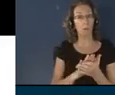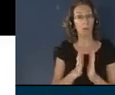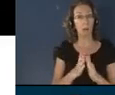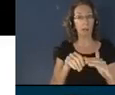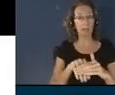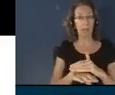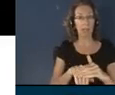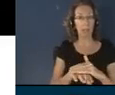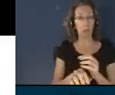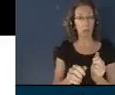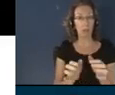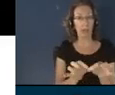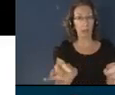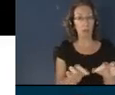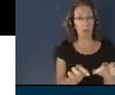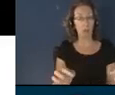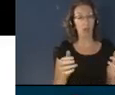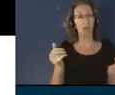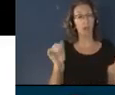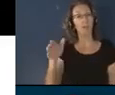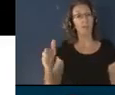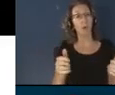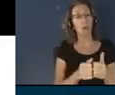And today we're going to be concentrating on captioning and transcriptions.